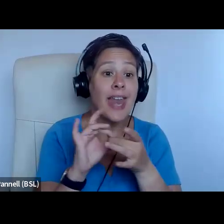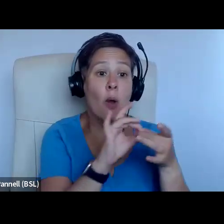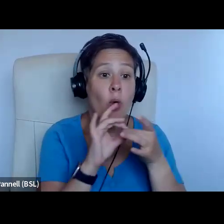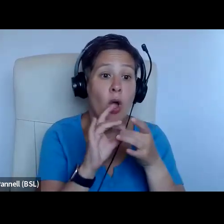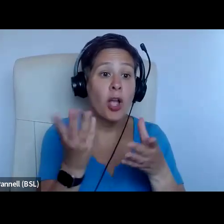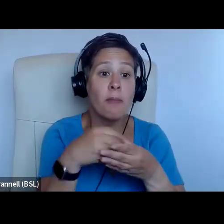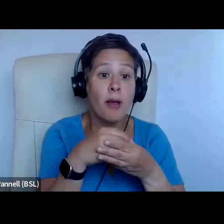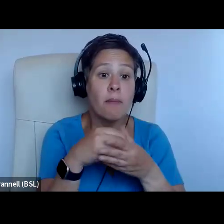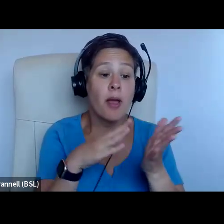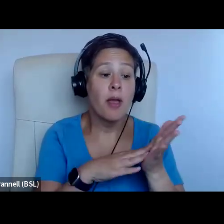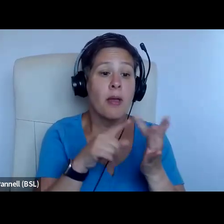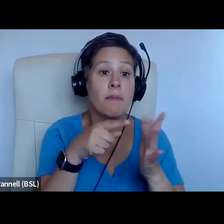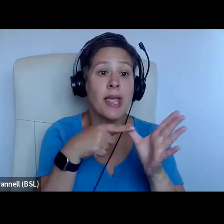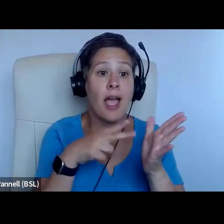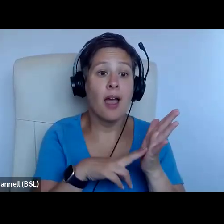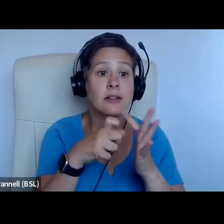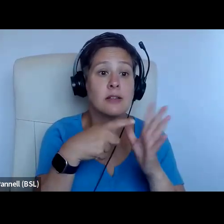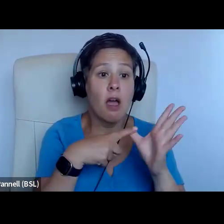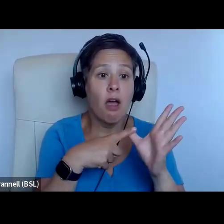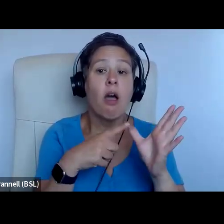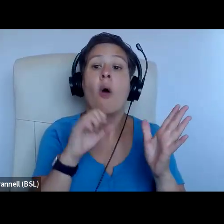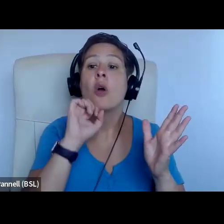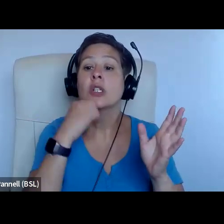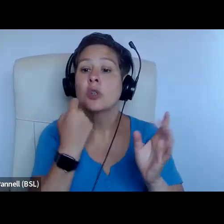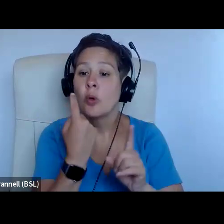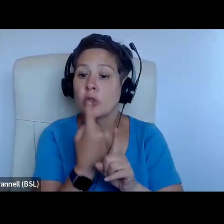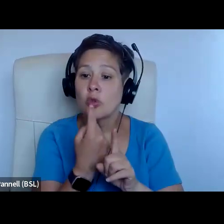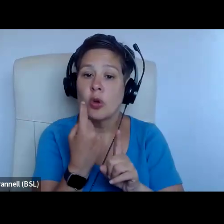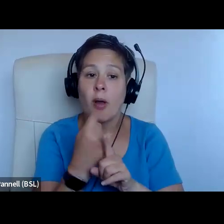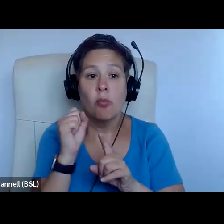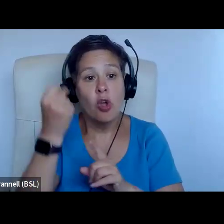at a university level. So Miyanda, if you want to